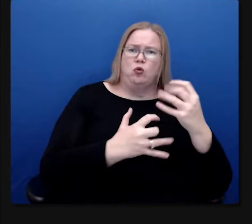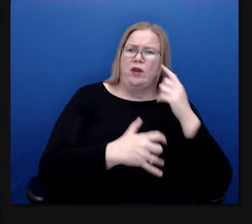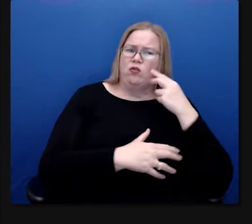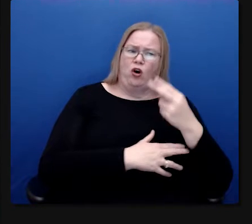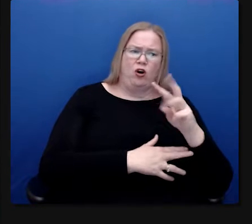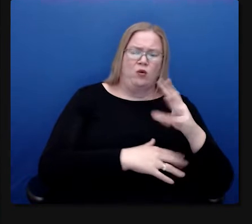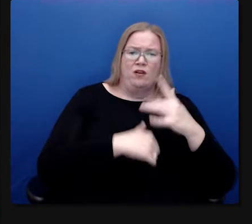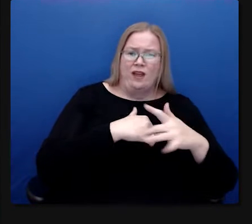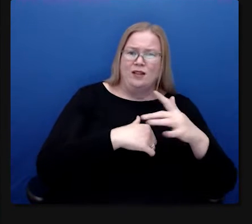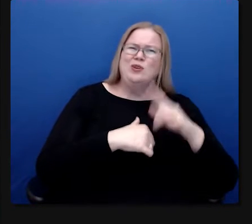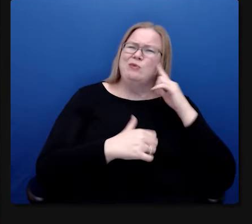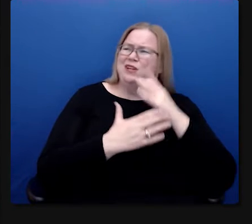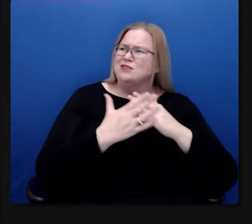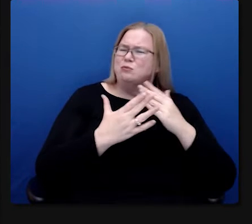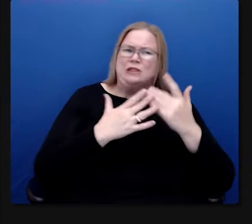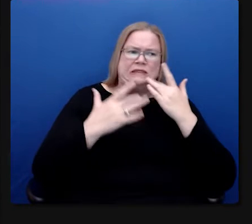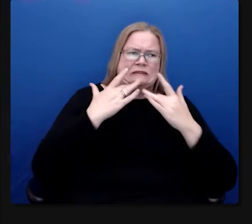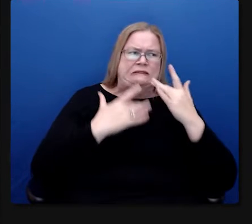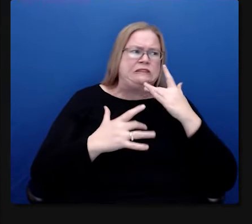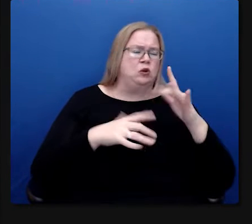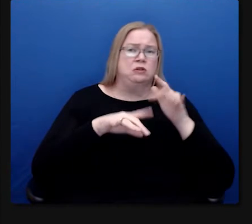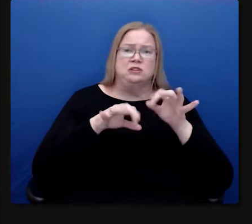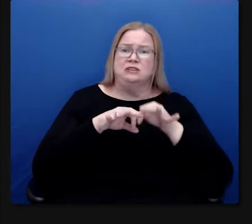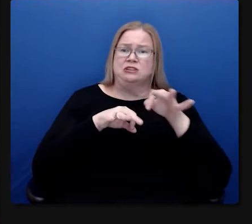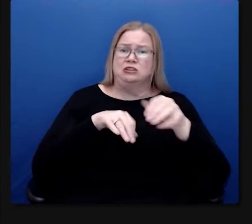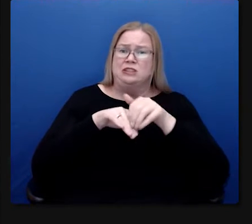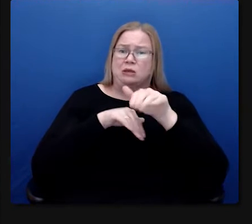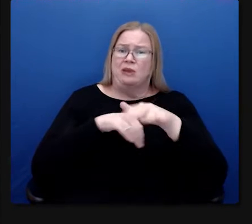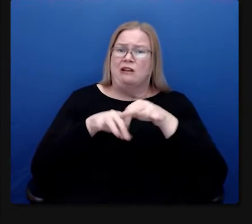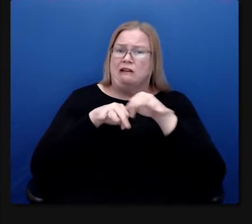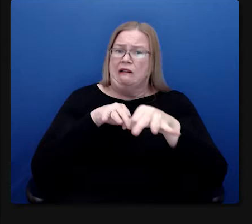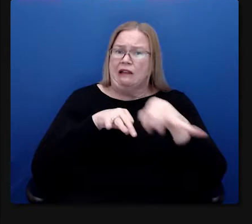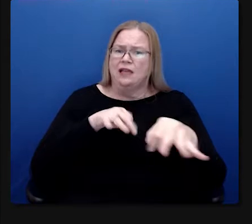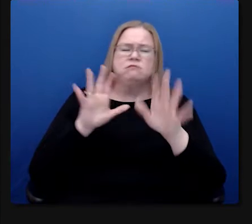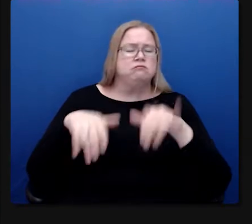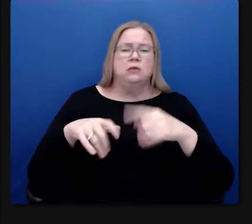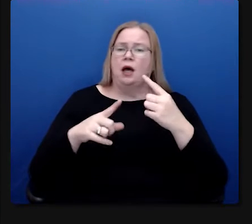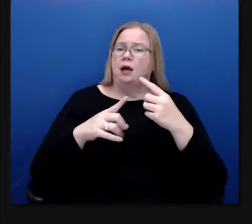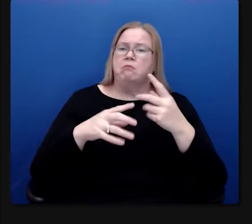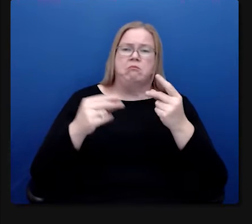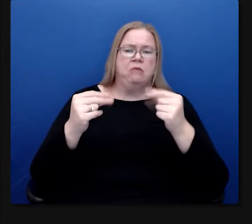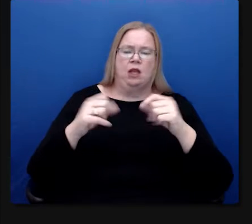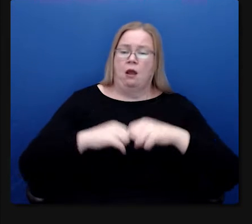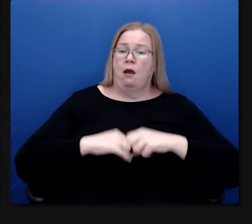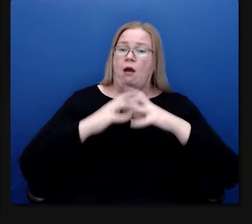either due to part shortages or shipping delays. Developers can get up and running immediately. Creating the Virtual Machine,